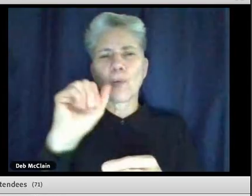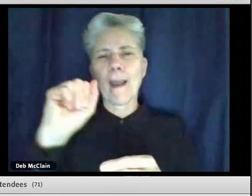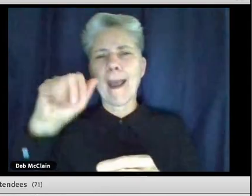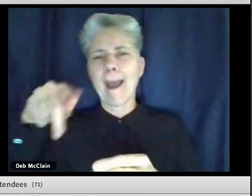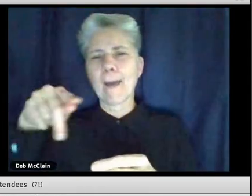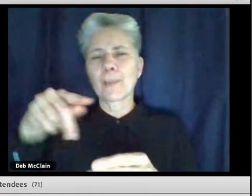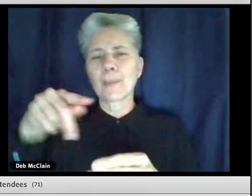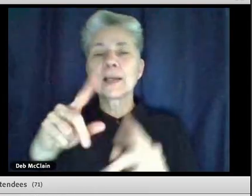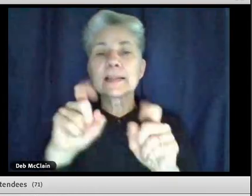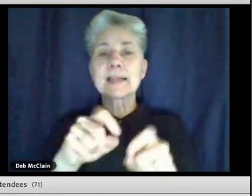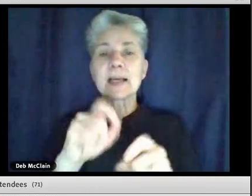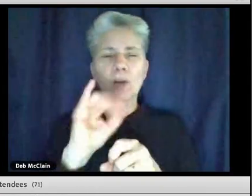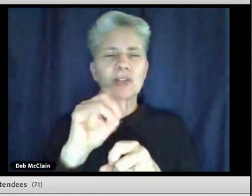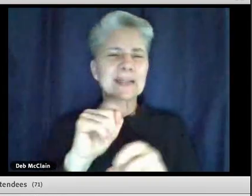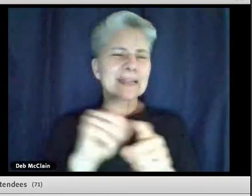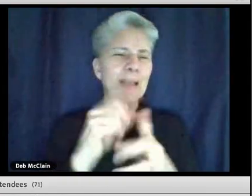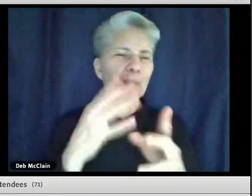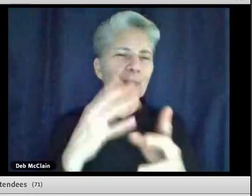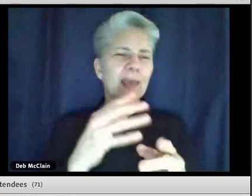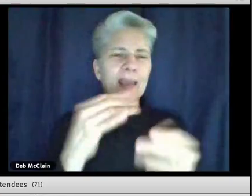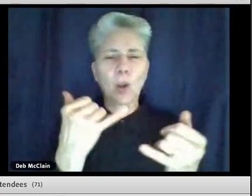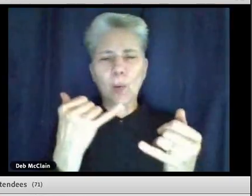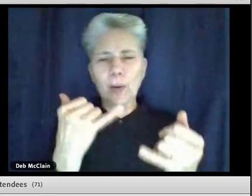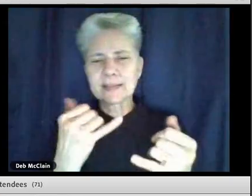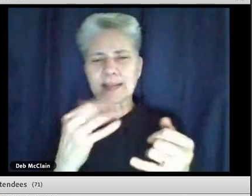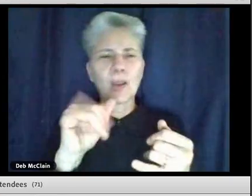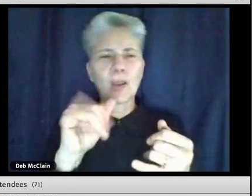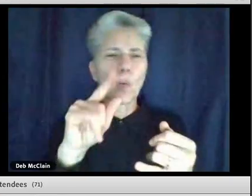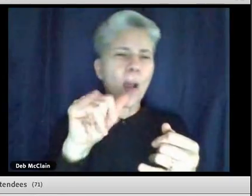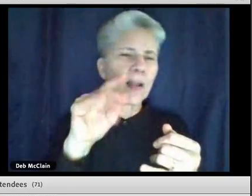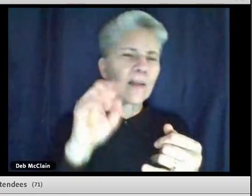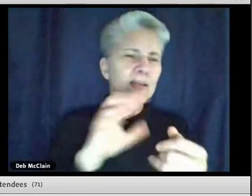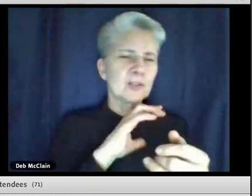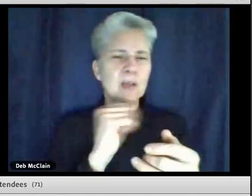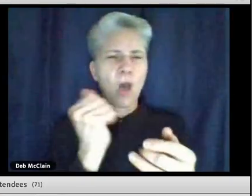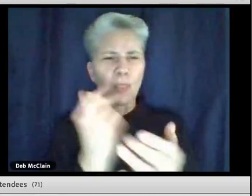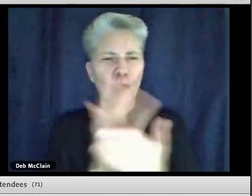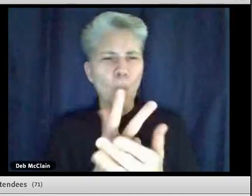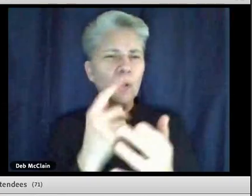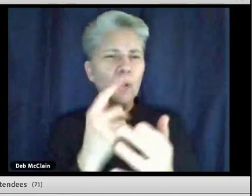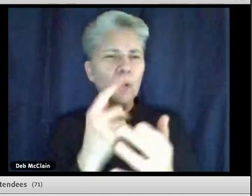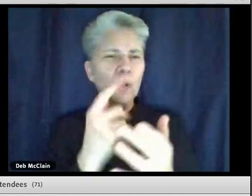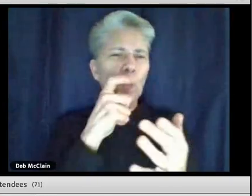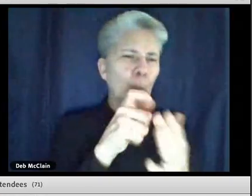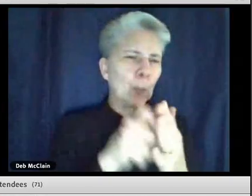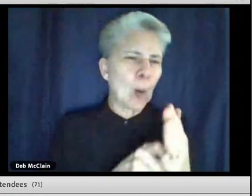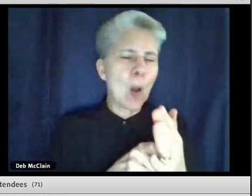This is more of an academic library. It's called the CRAAP Test Worksheet, same things: currency, relevance, authority.